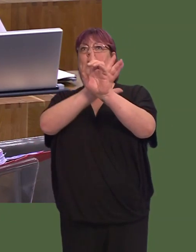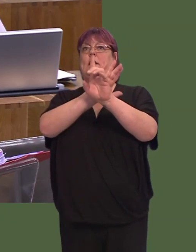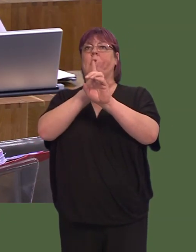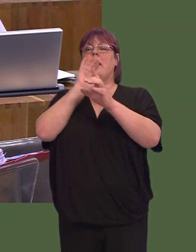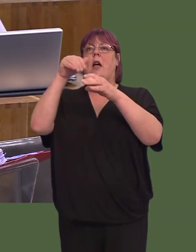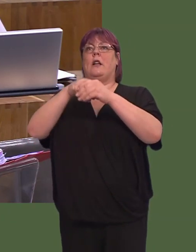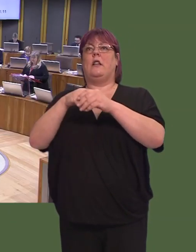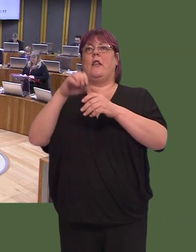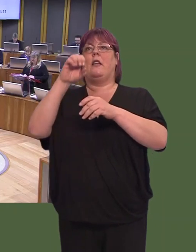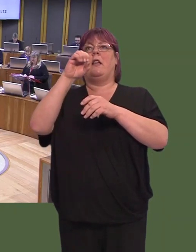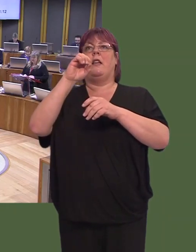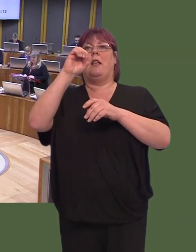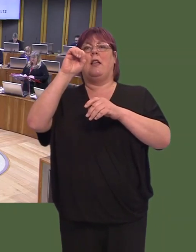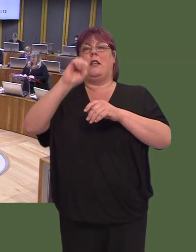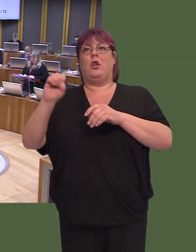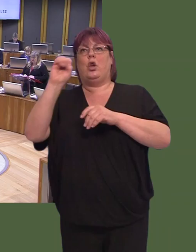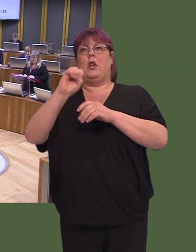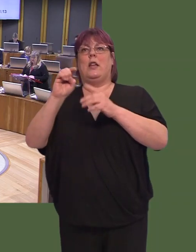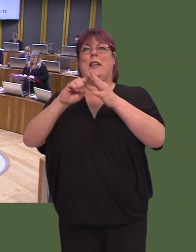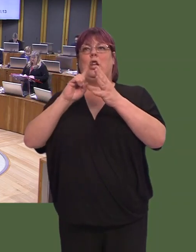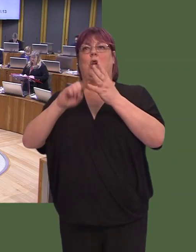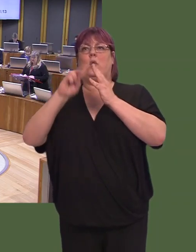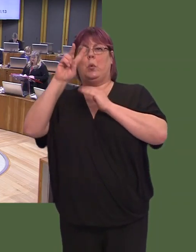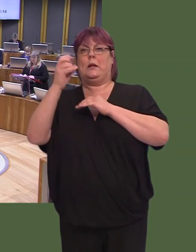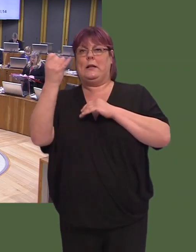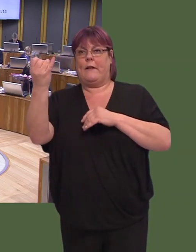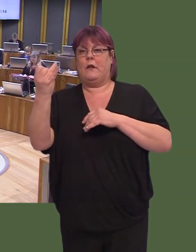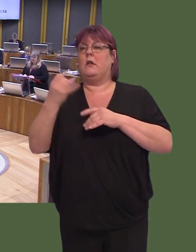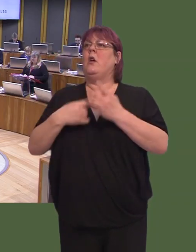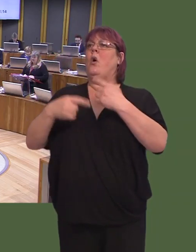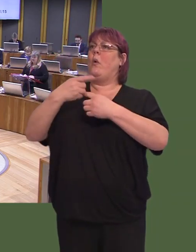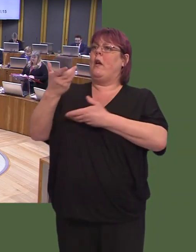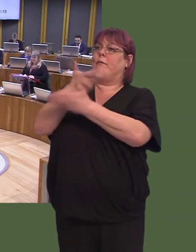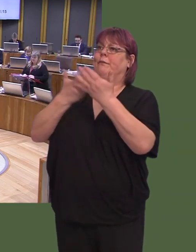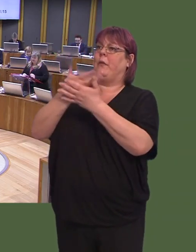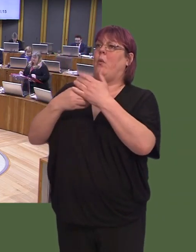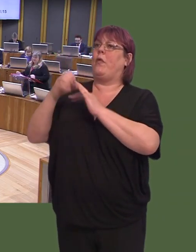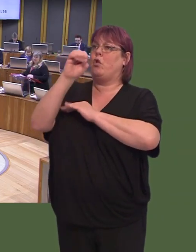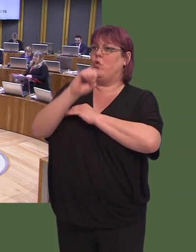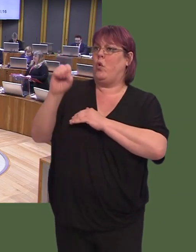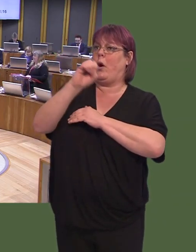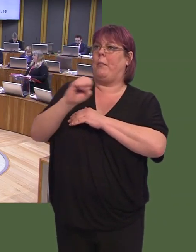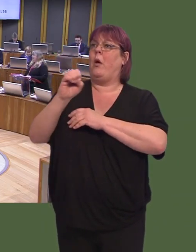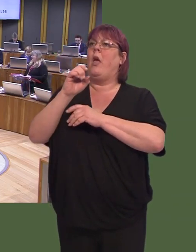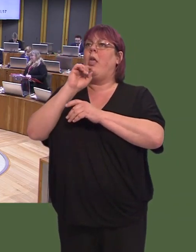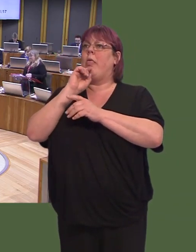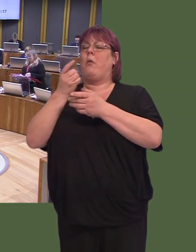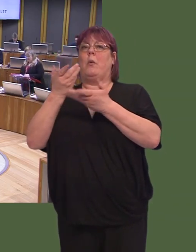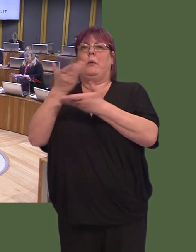Our talks with the US and the EU are currently in abeyance. These will undoubtedly come back on to the agenda in the coming years.